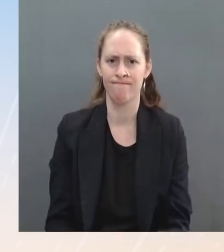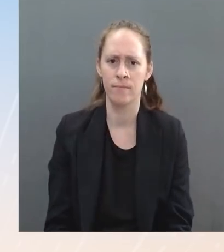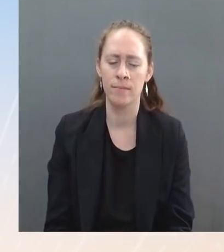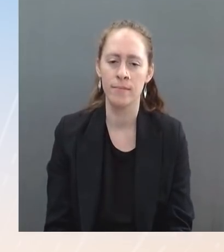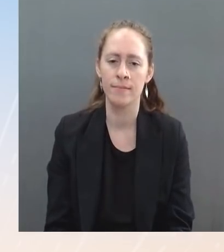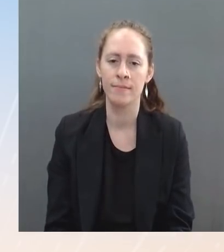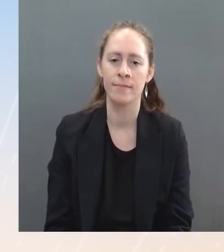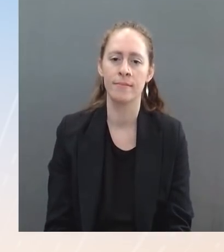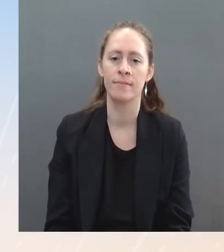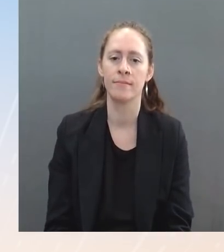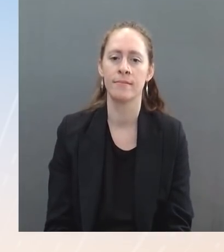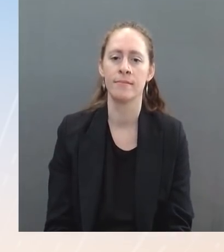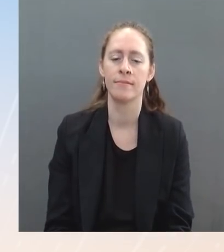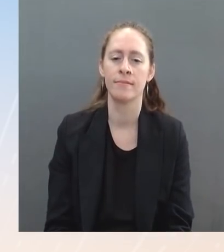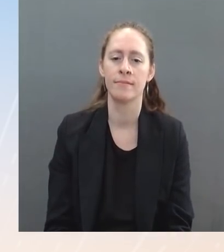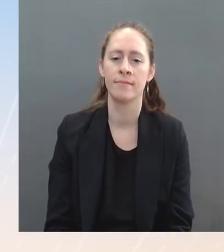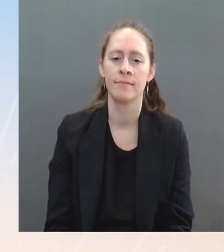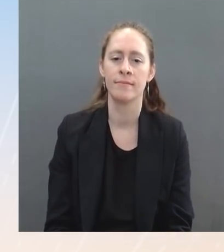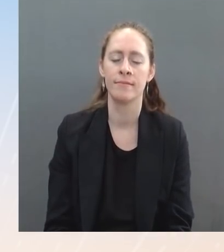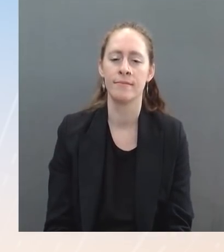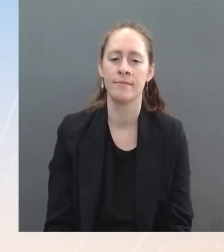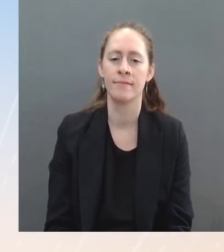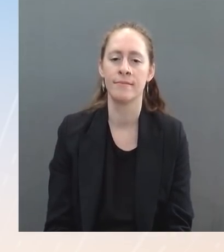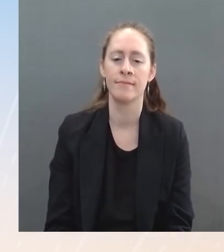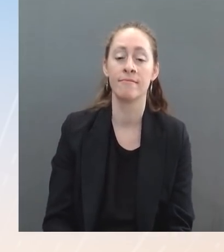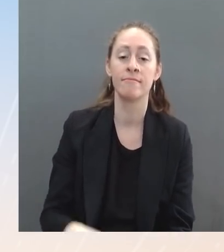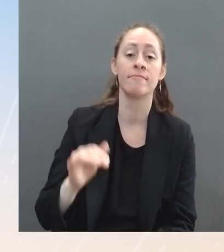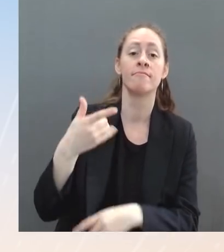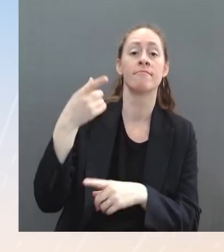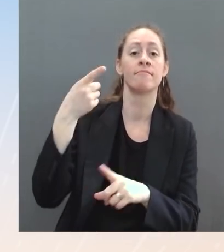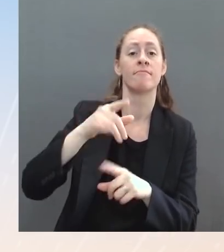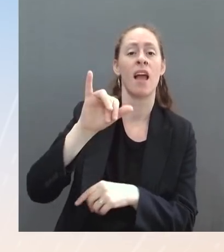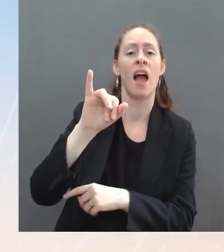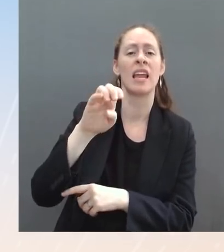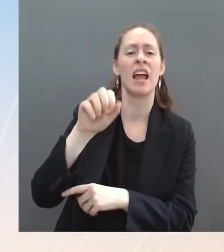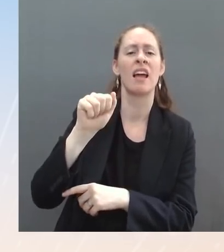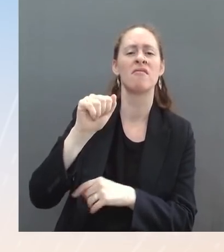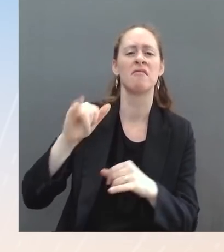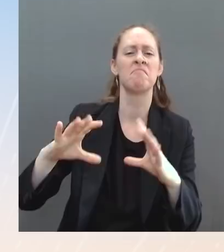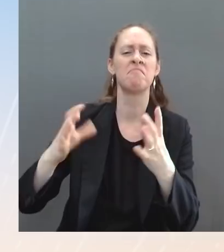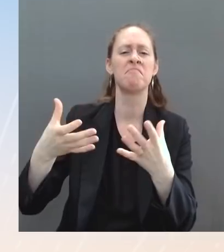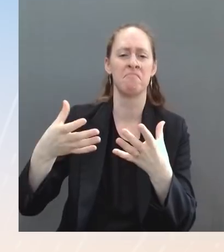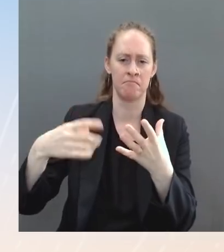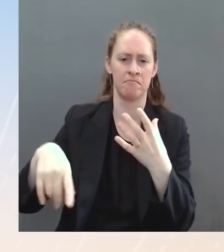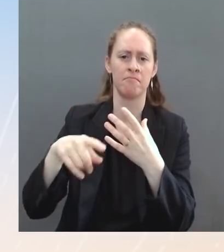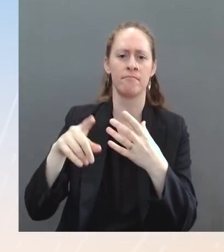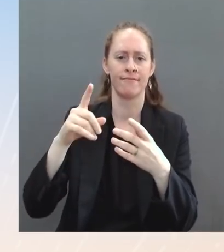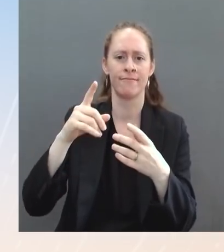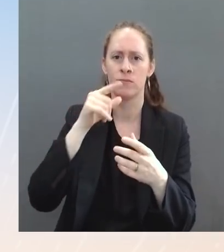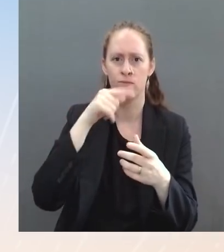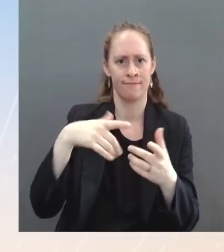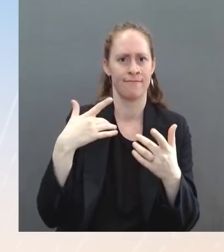that have significant stocks and reserves, and the formal process that they, under --